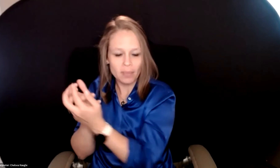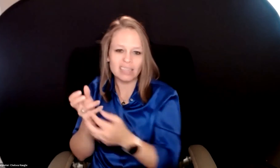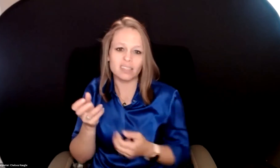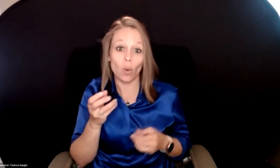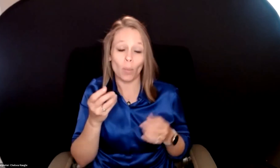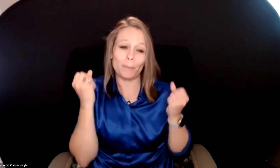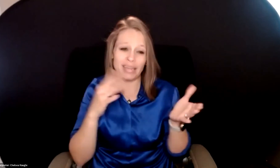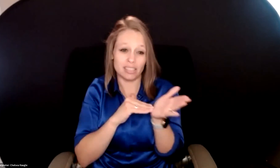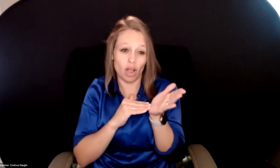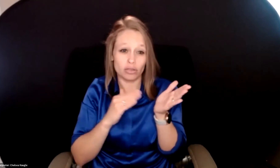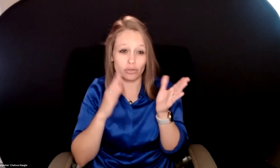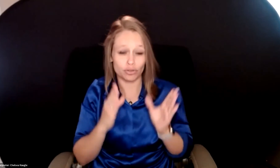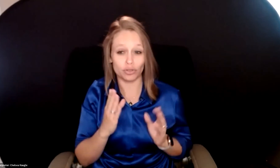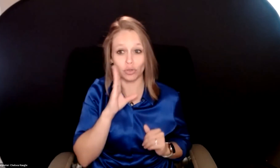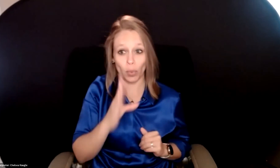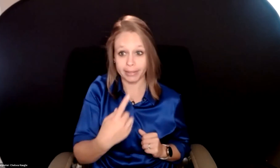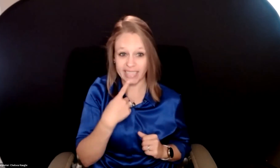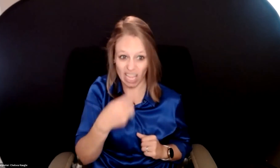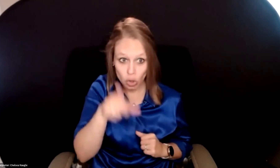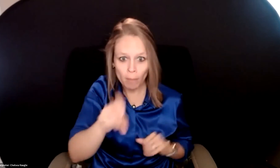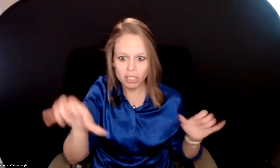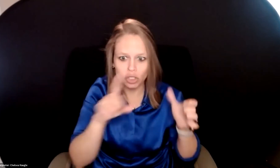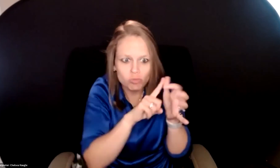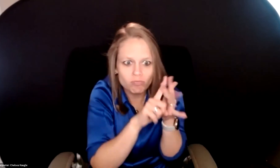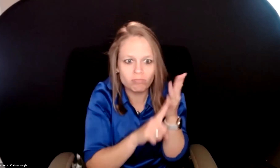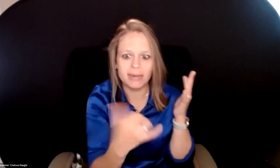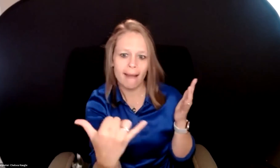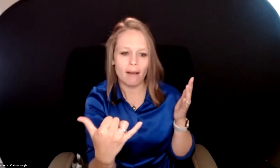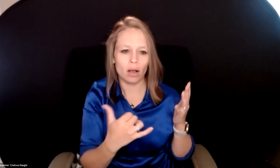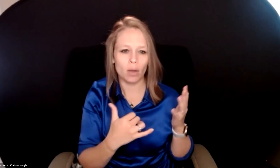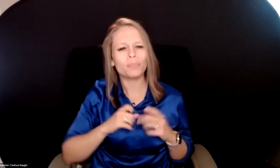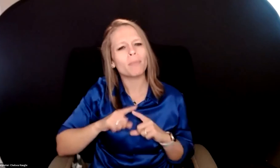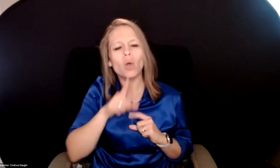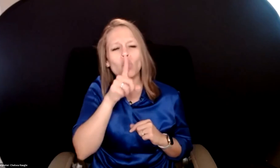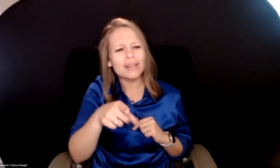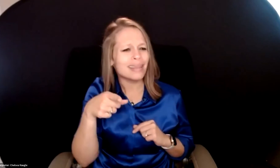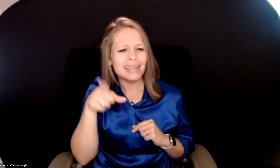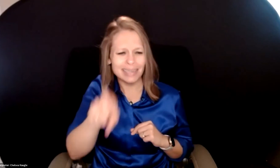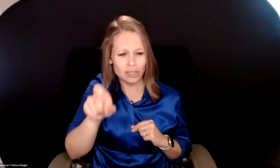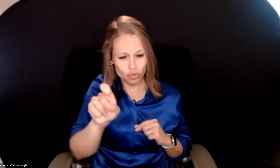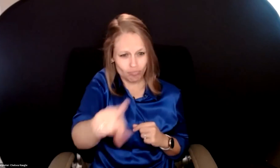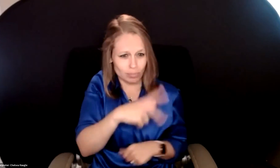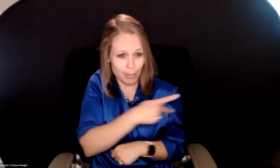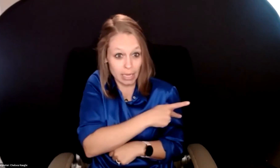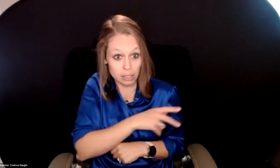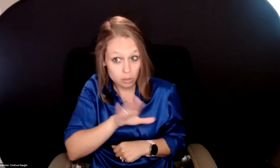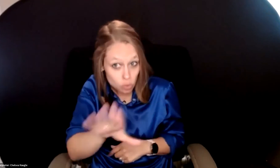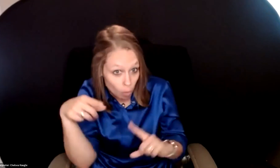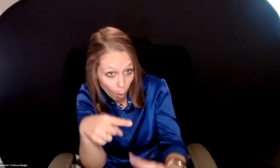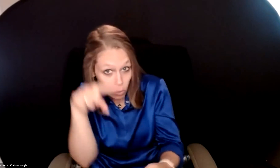you have to stop this and you have to stop now. The question you should be asking the patient is what is your goal. Is it your goal to reduce abuse or stop using and starting with that